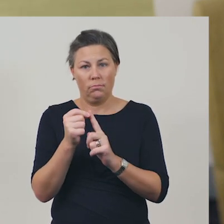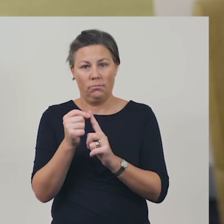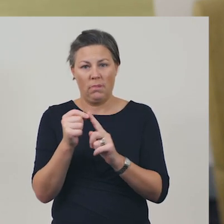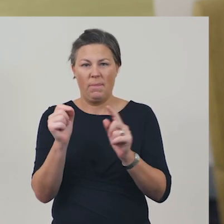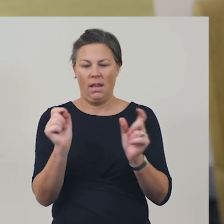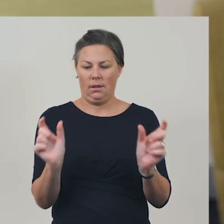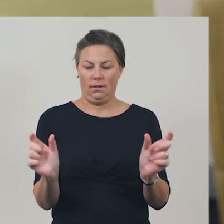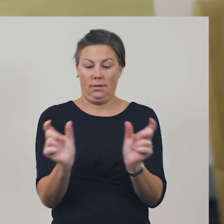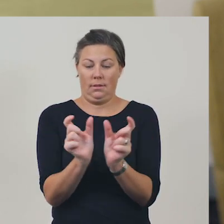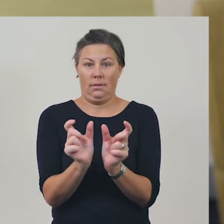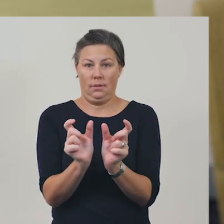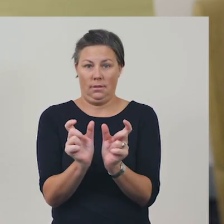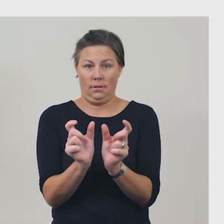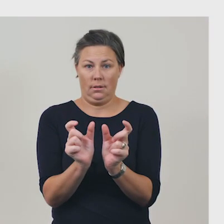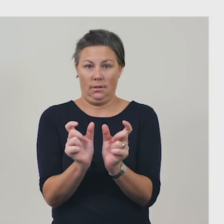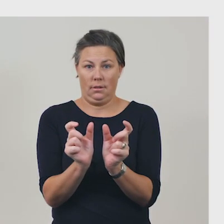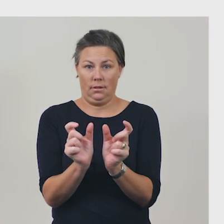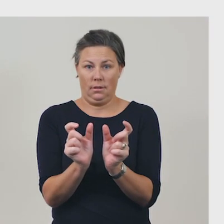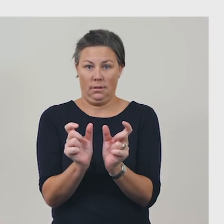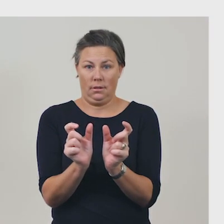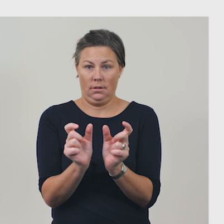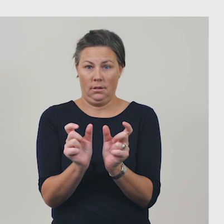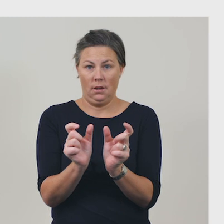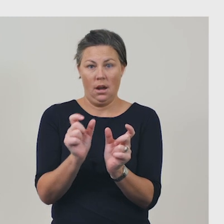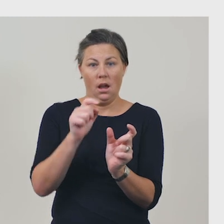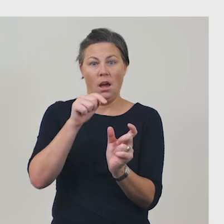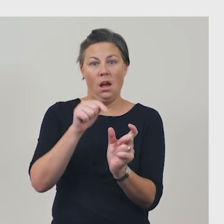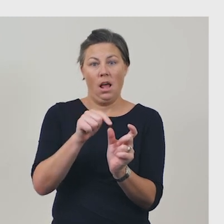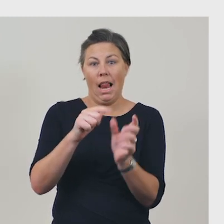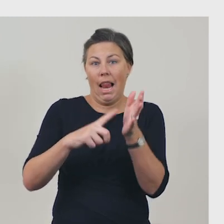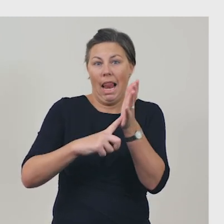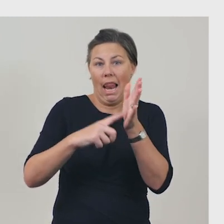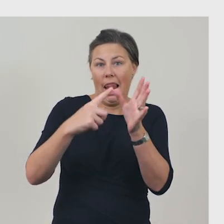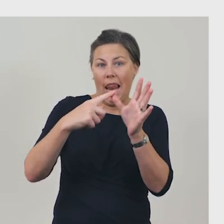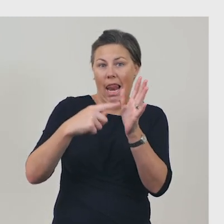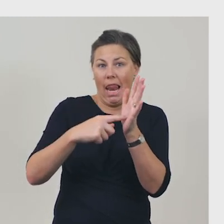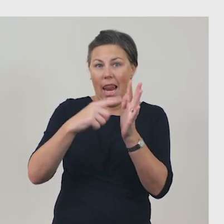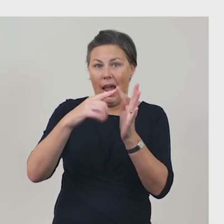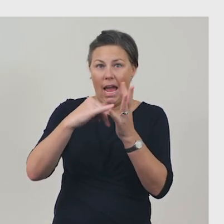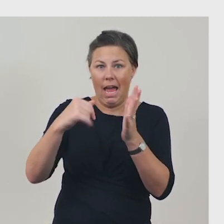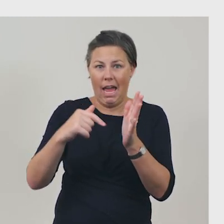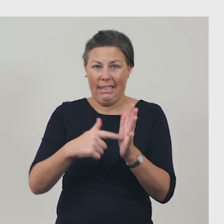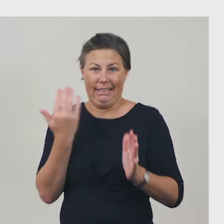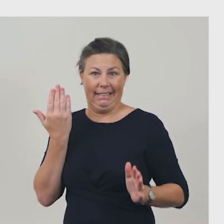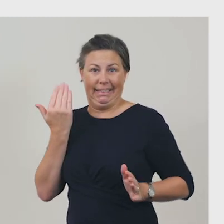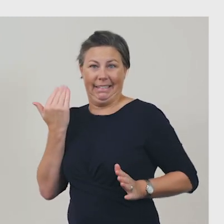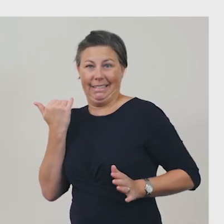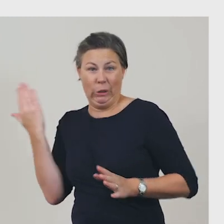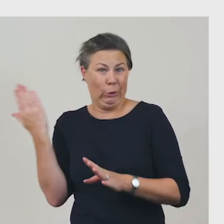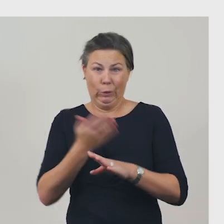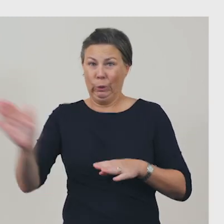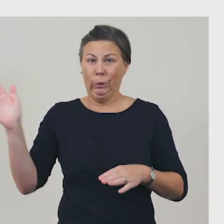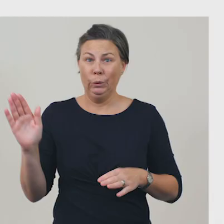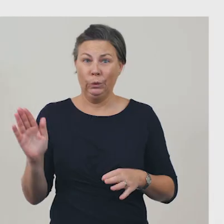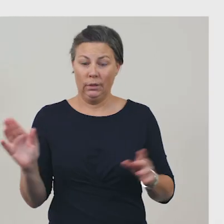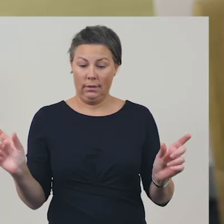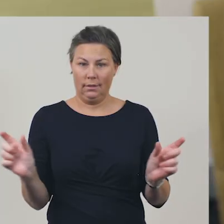So we could say, ‘Have you heard about the latest new board game, Punbelievable?’